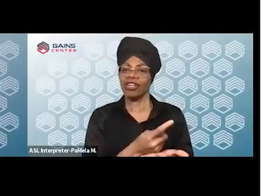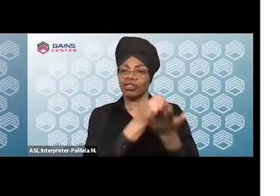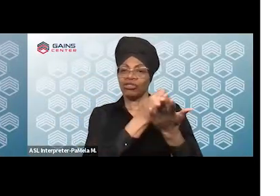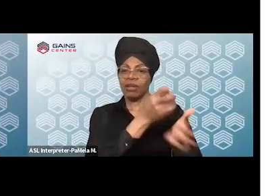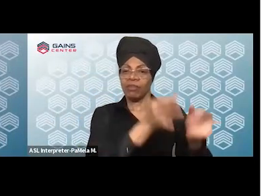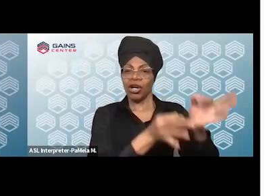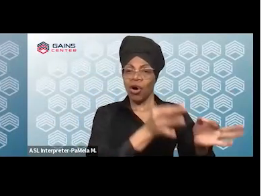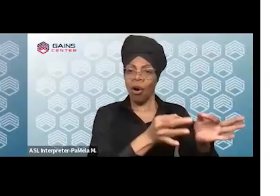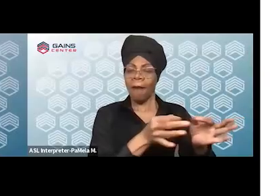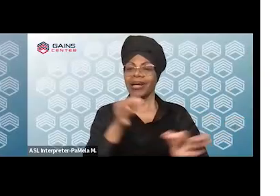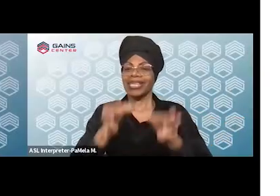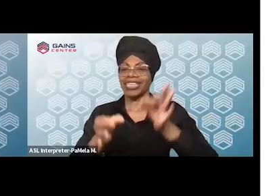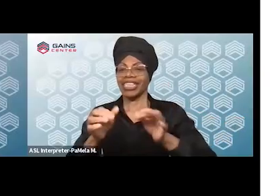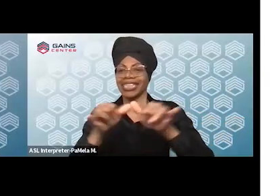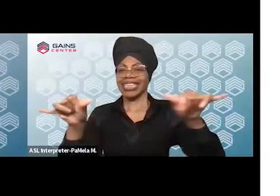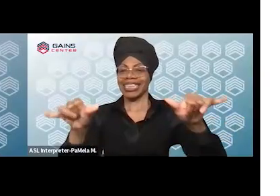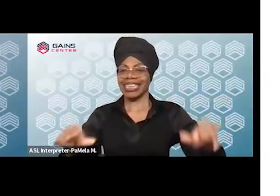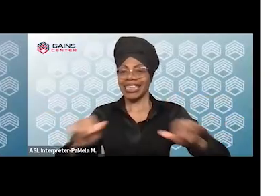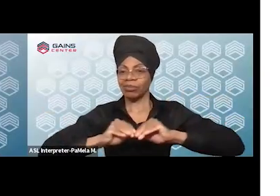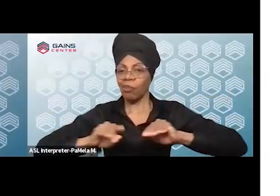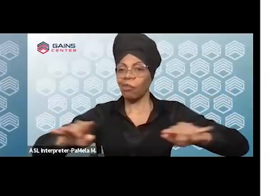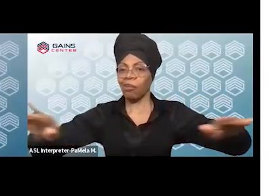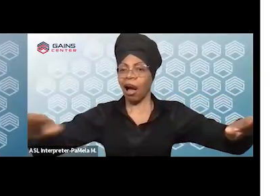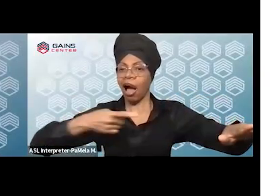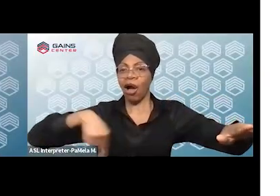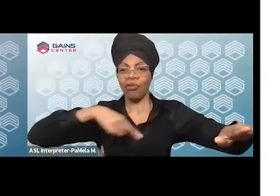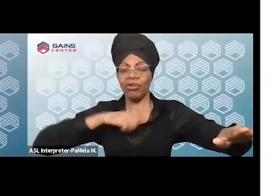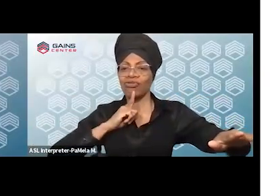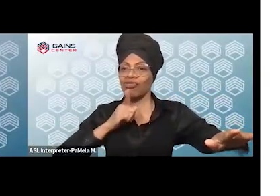And that we really had never tackled